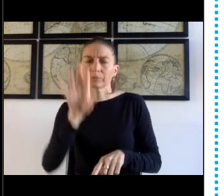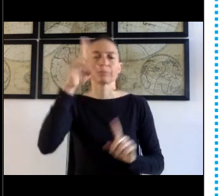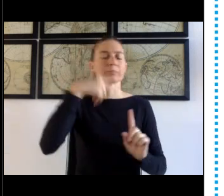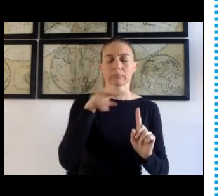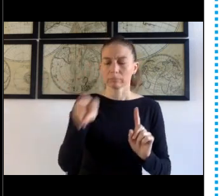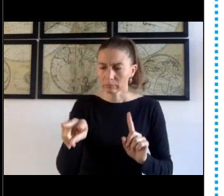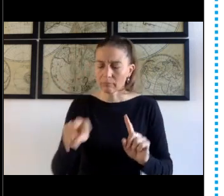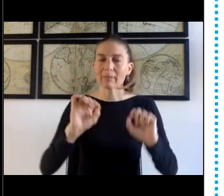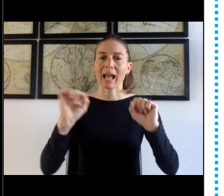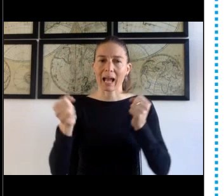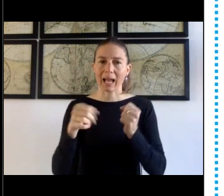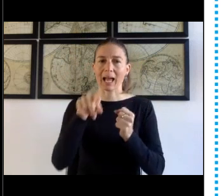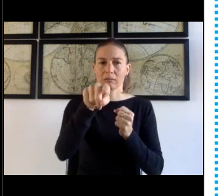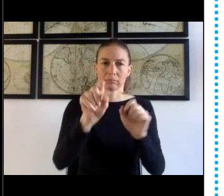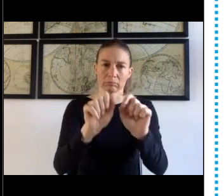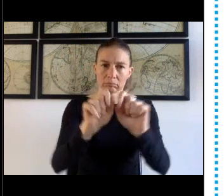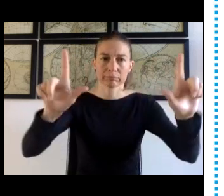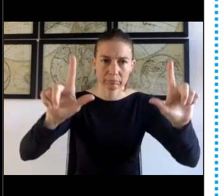You can start asking questions from now.